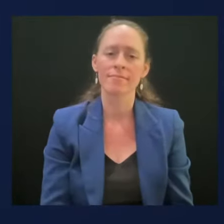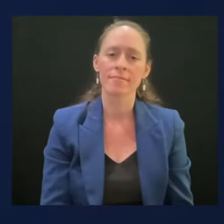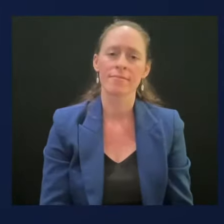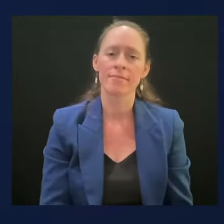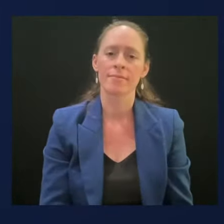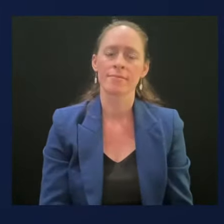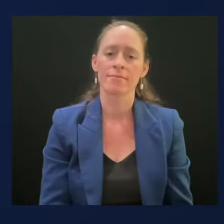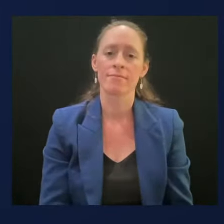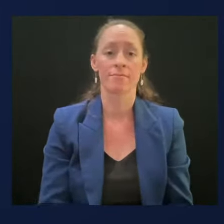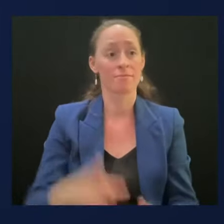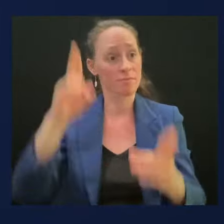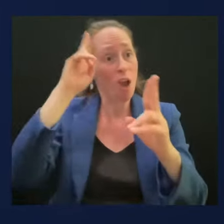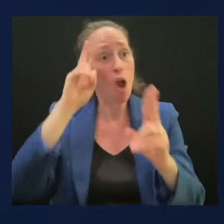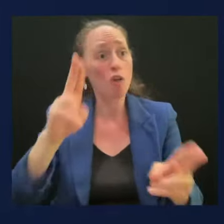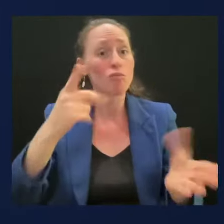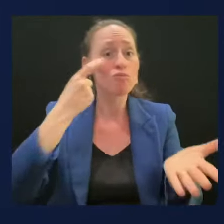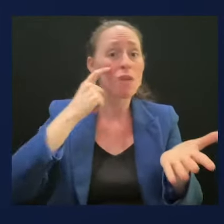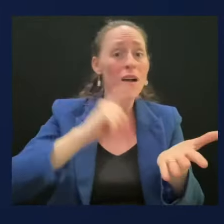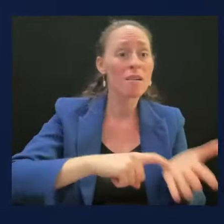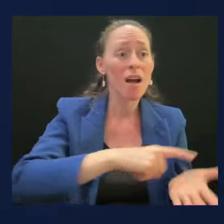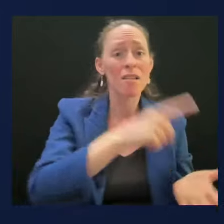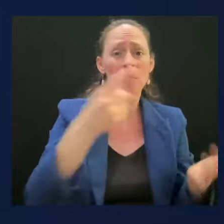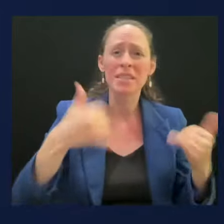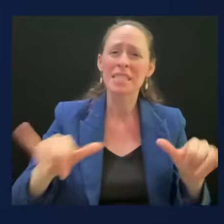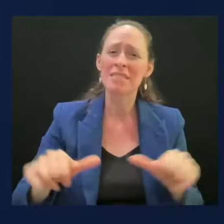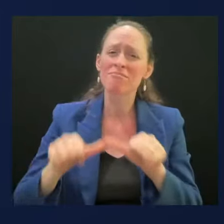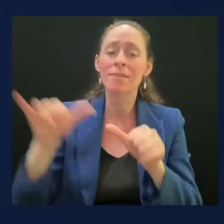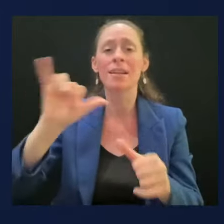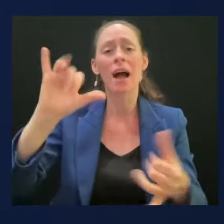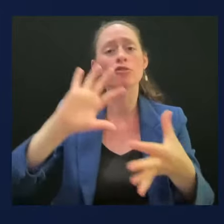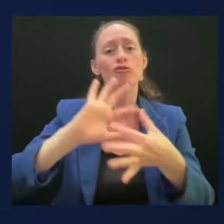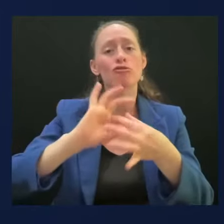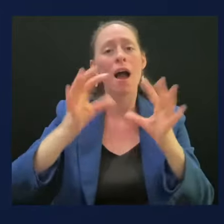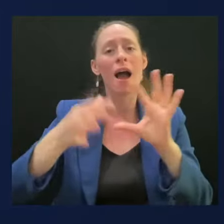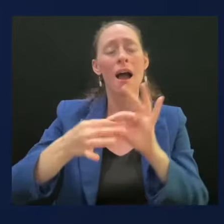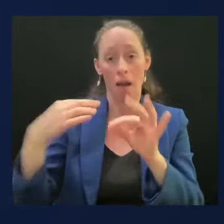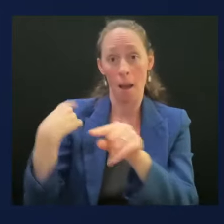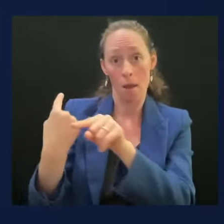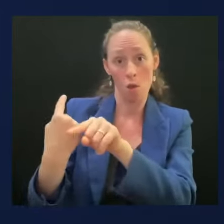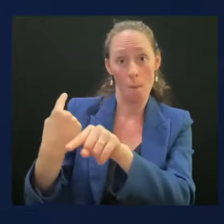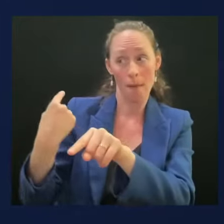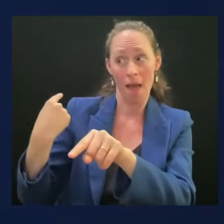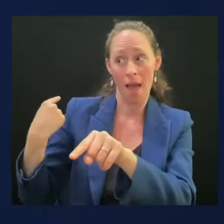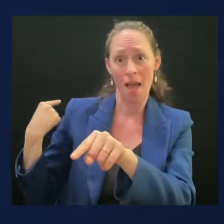Unbreaking, unbending, not just in their duty and devotion